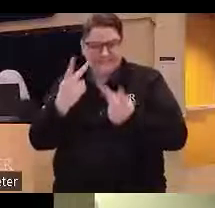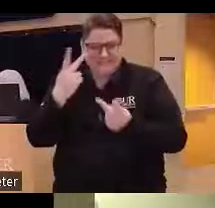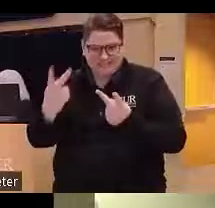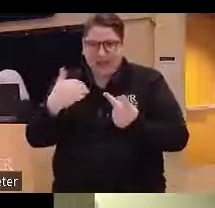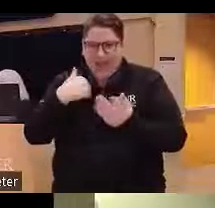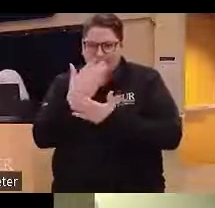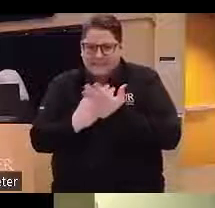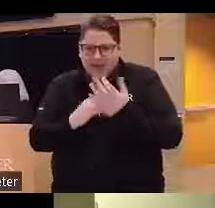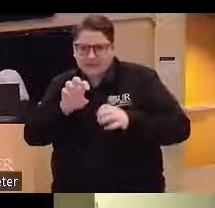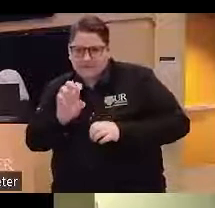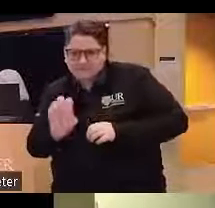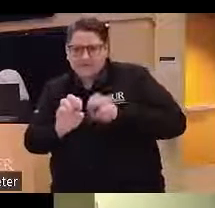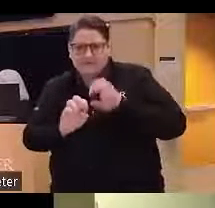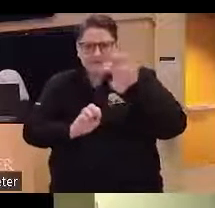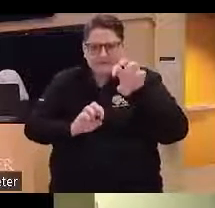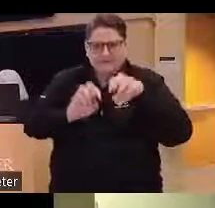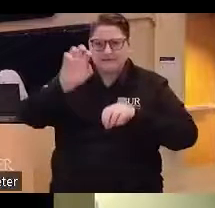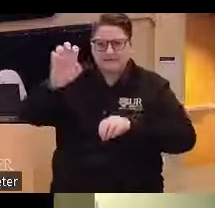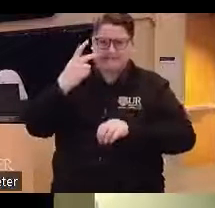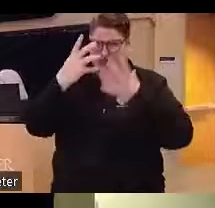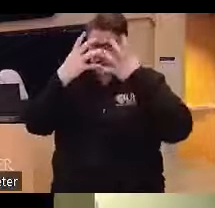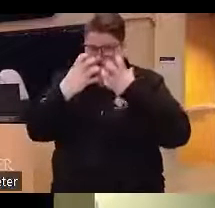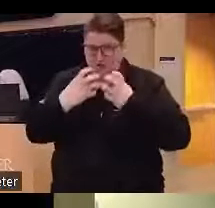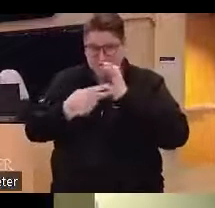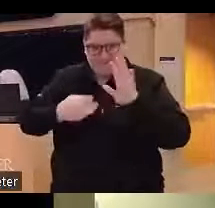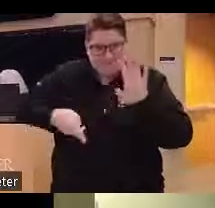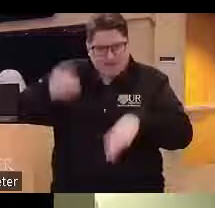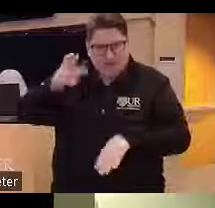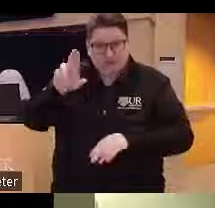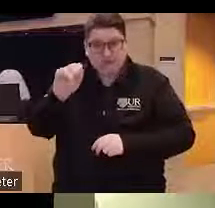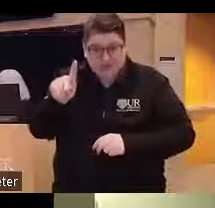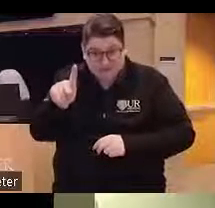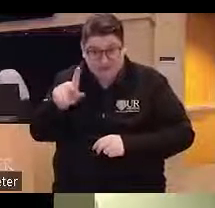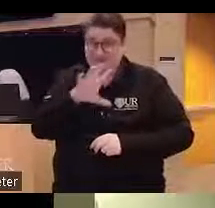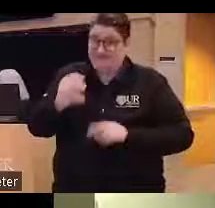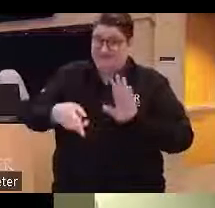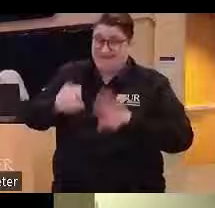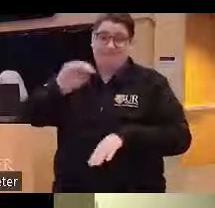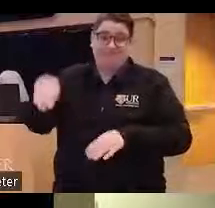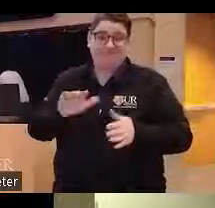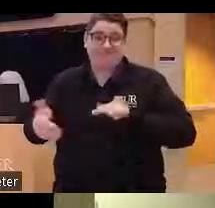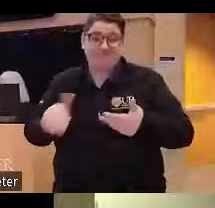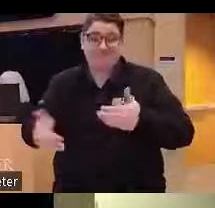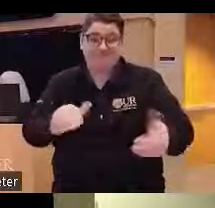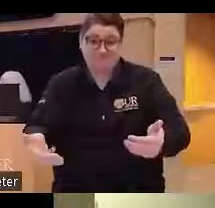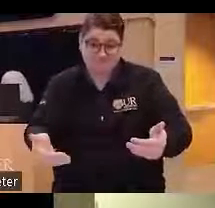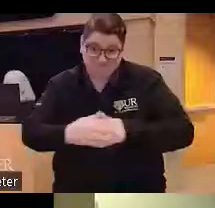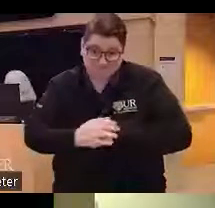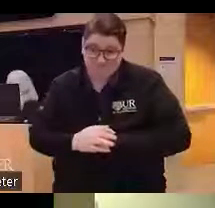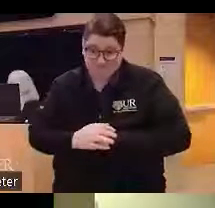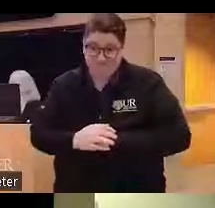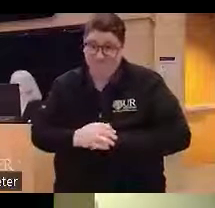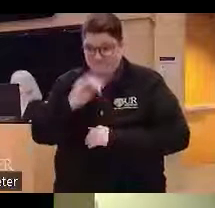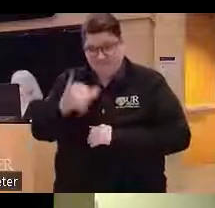of enormously increased risk and increased death right and that's what was seen for schizophrenia